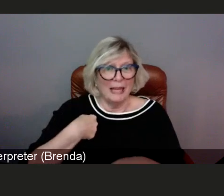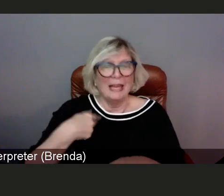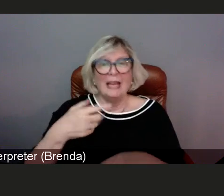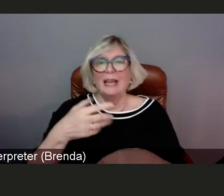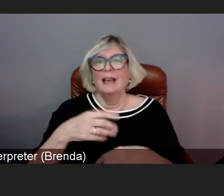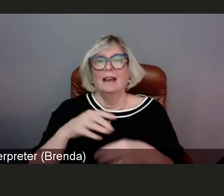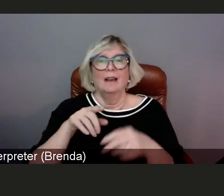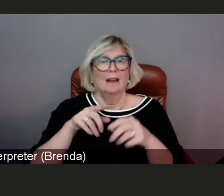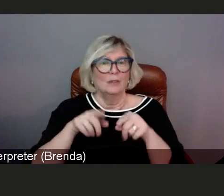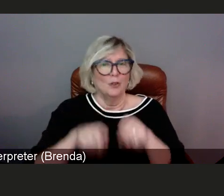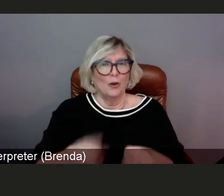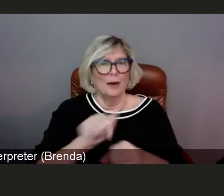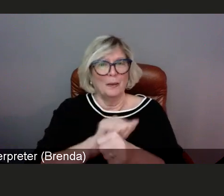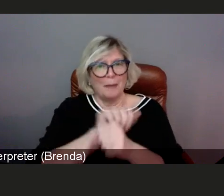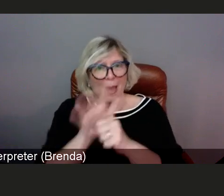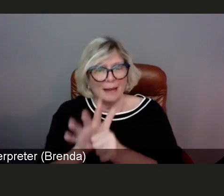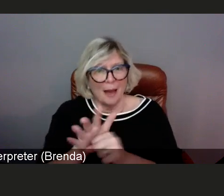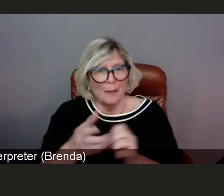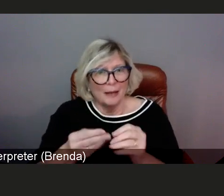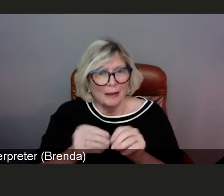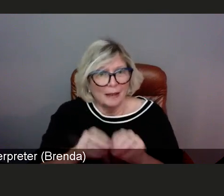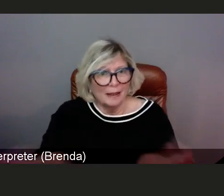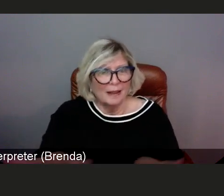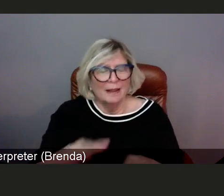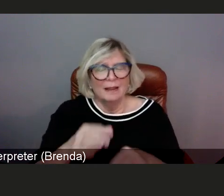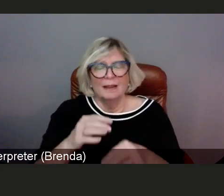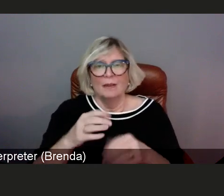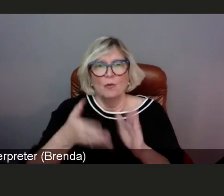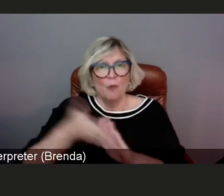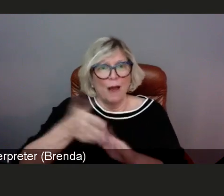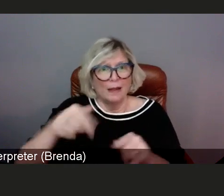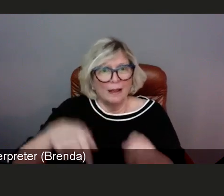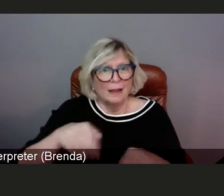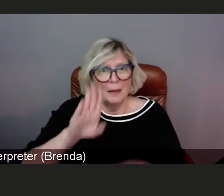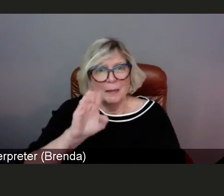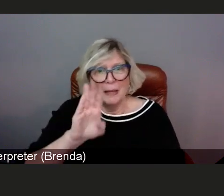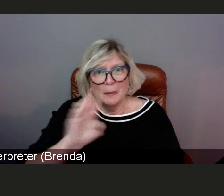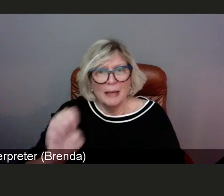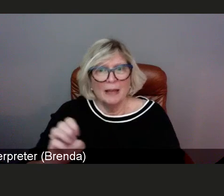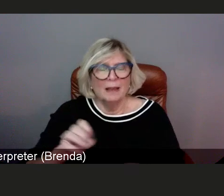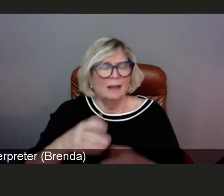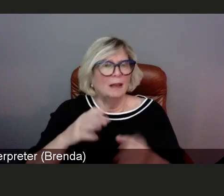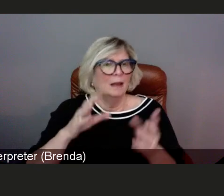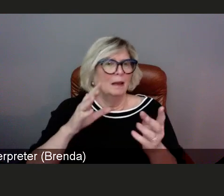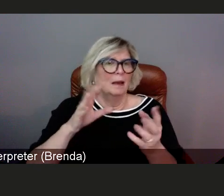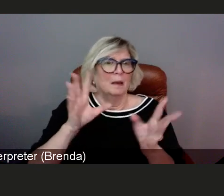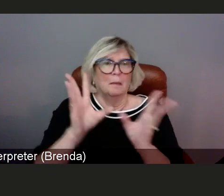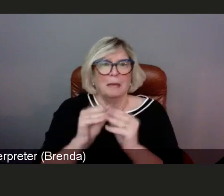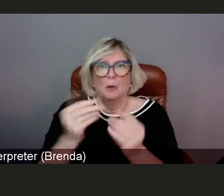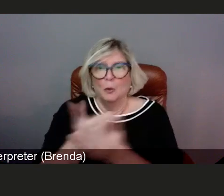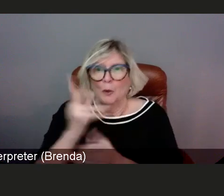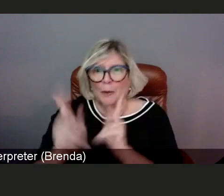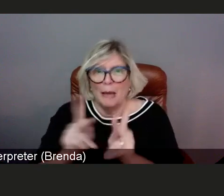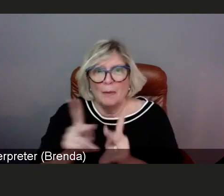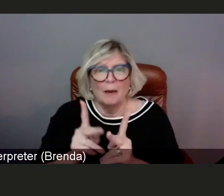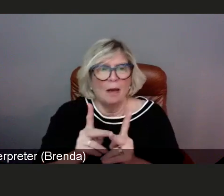the organization, making decisions, learning people, meeting with new people, but I've been to Georgetown.